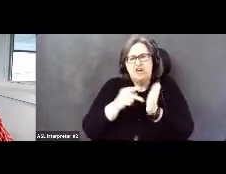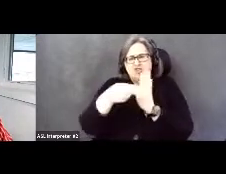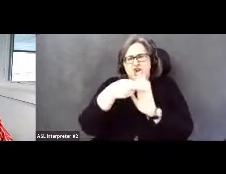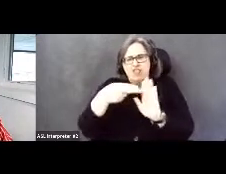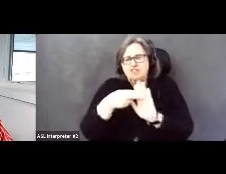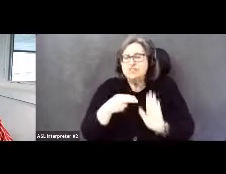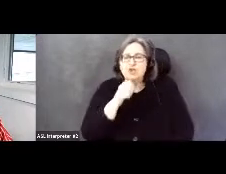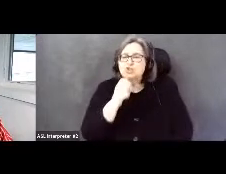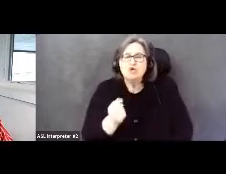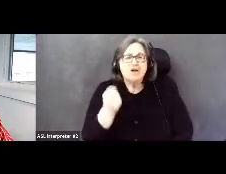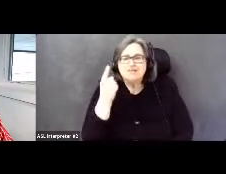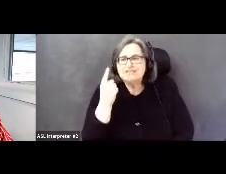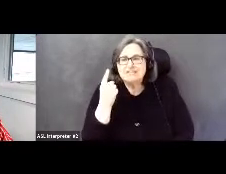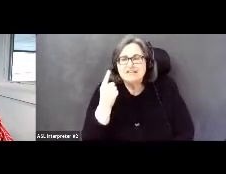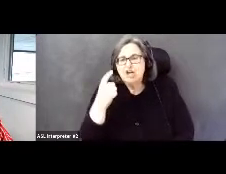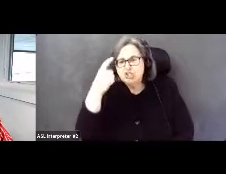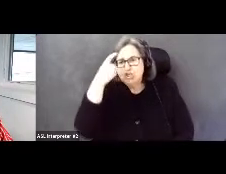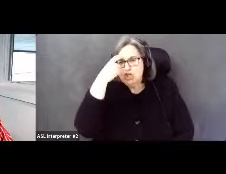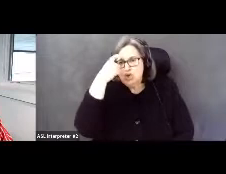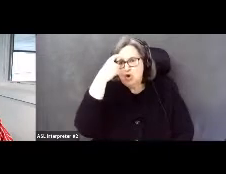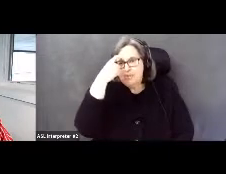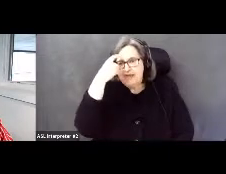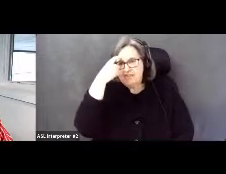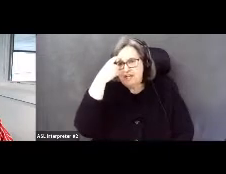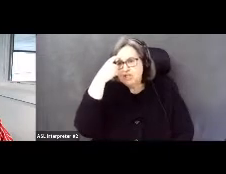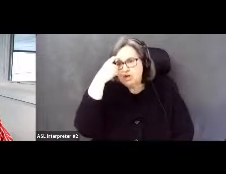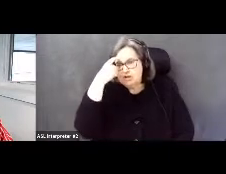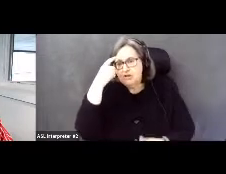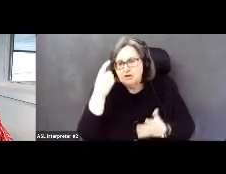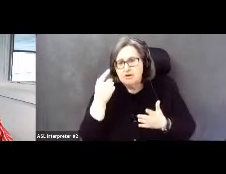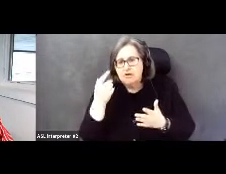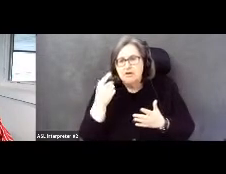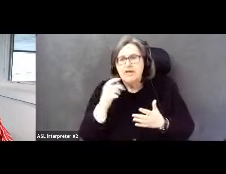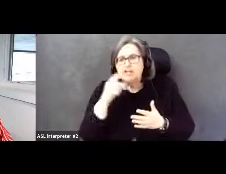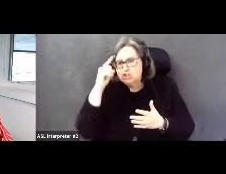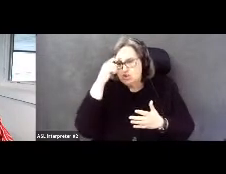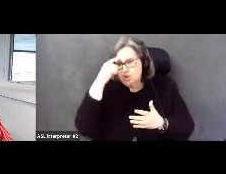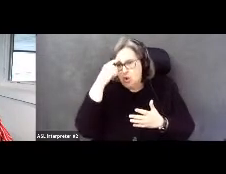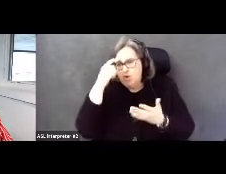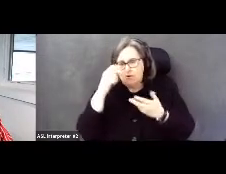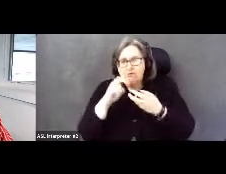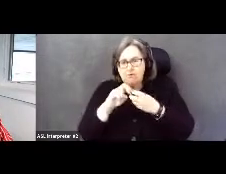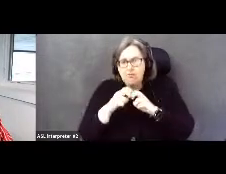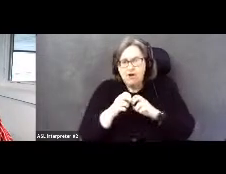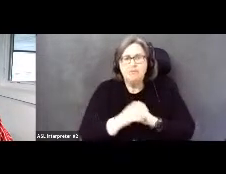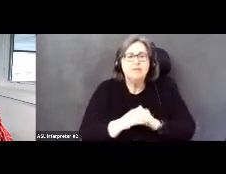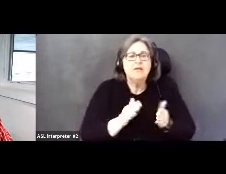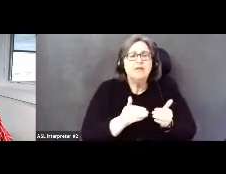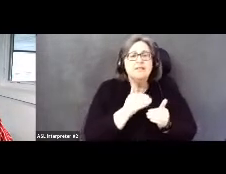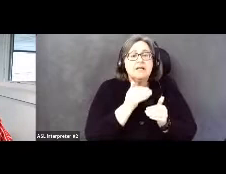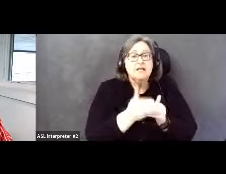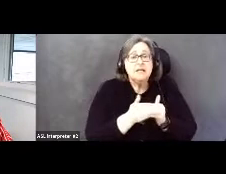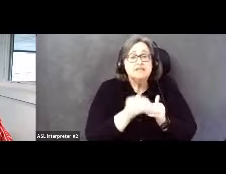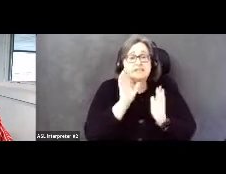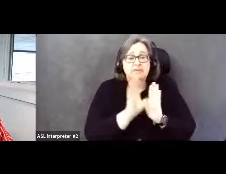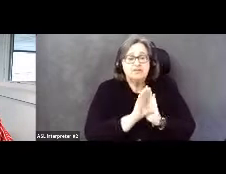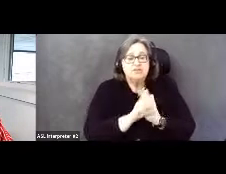is, in fact, neuropathological and neuroanatomical. I can have the next image. What it looks like